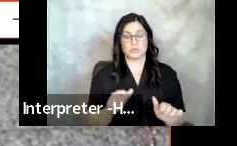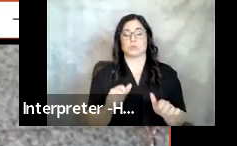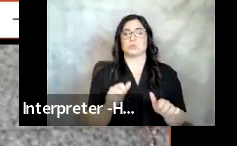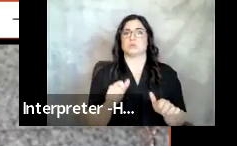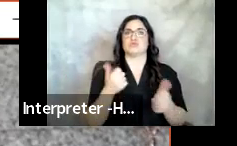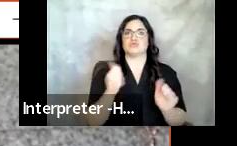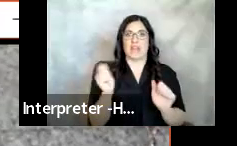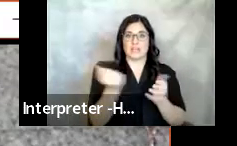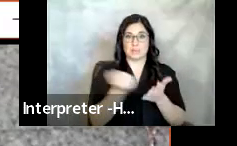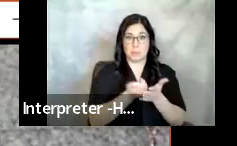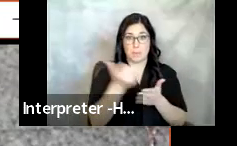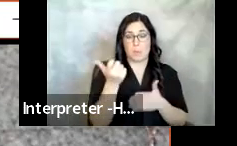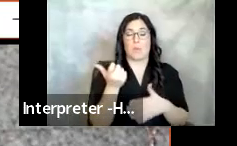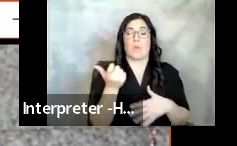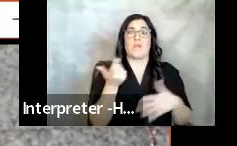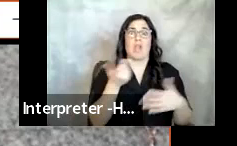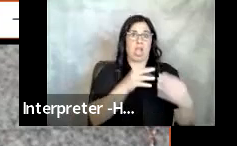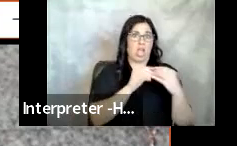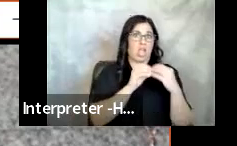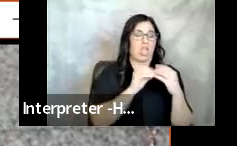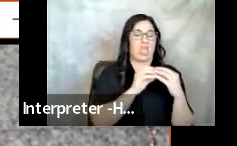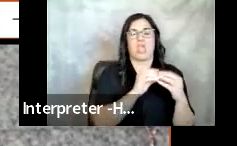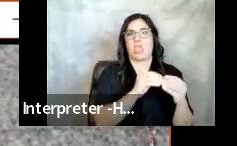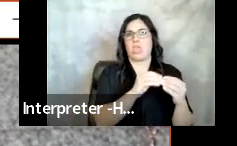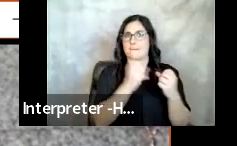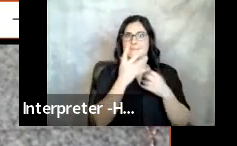Years. And.